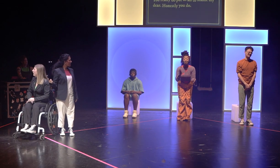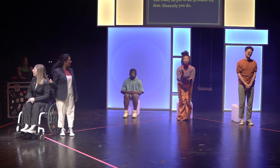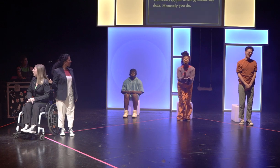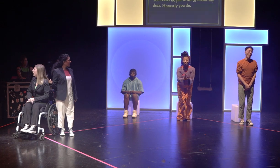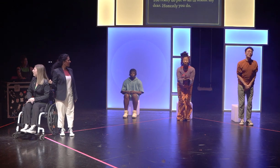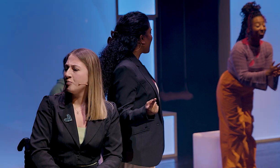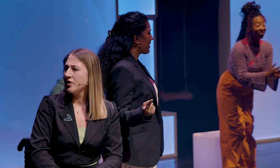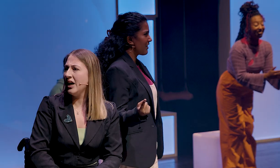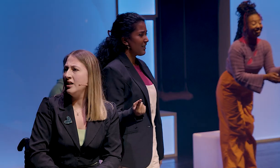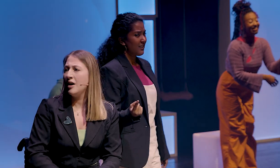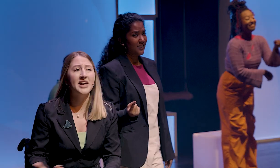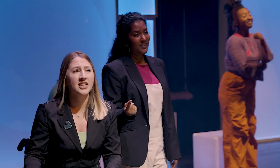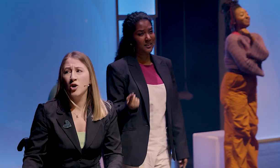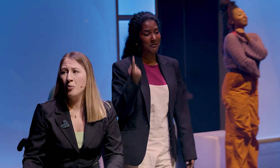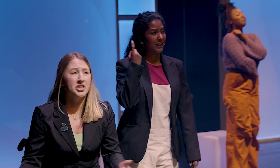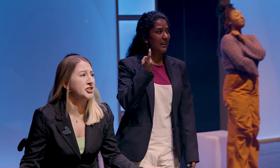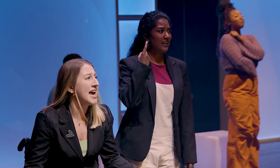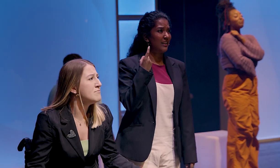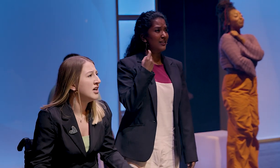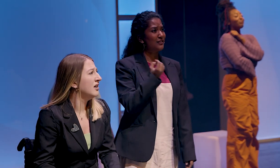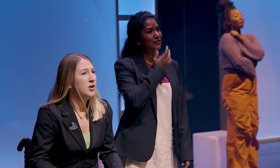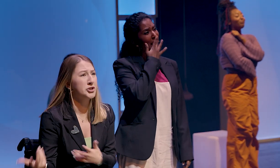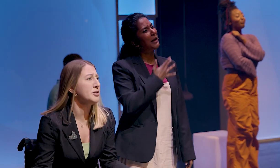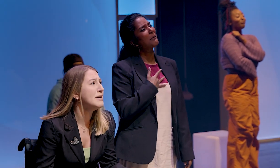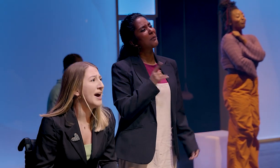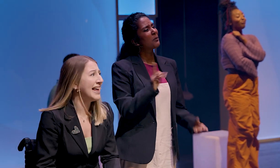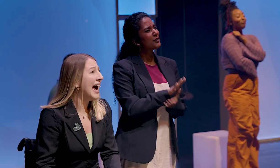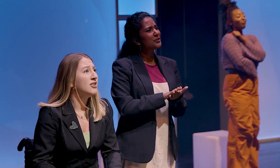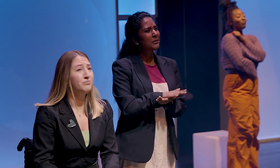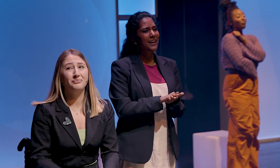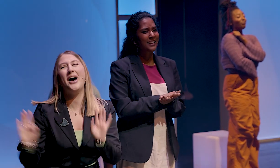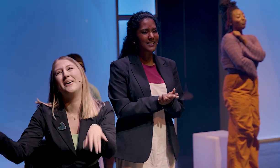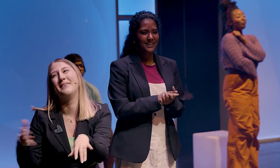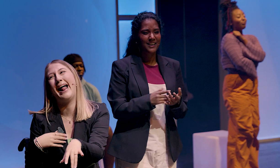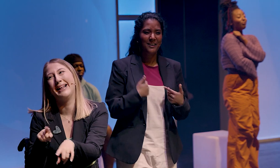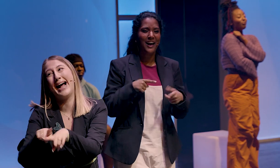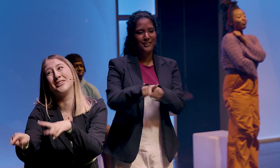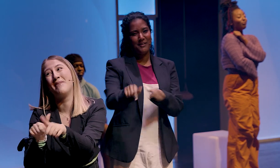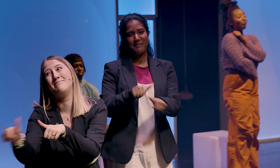and I'm thinking put us to shame? What does she mean by that? Well, I do my